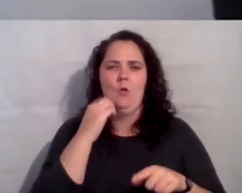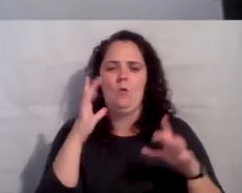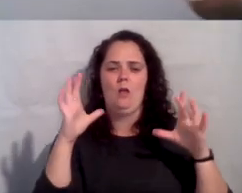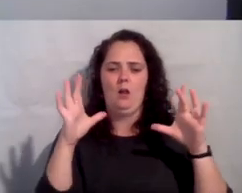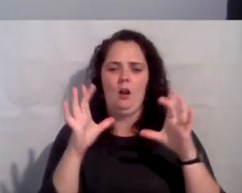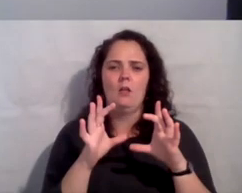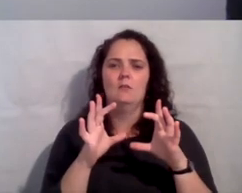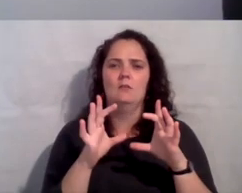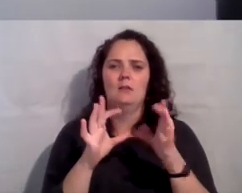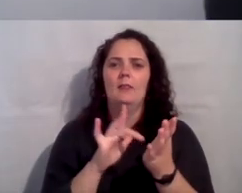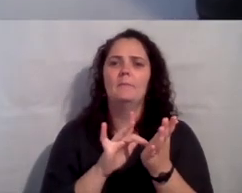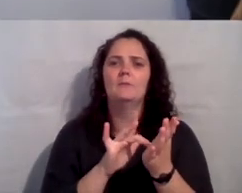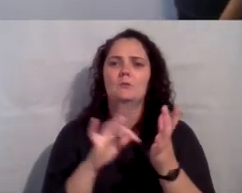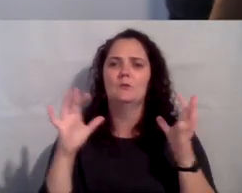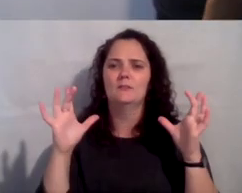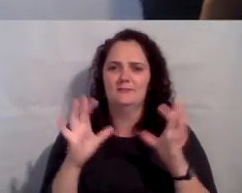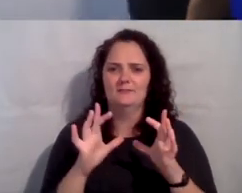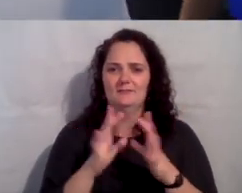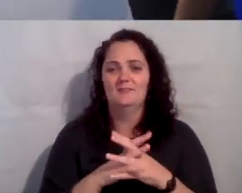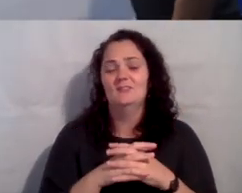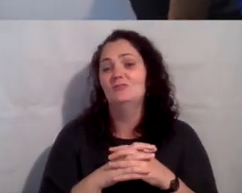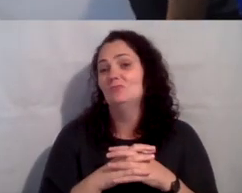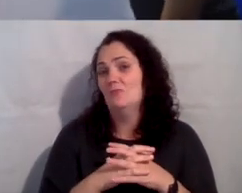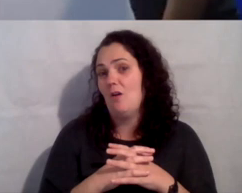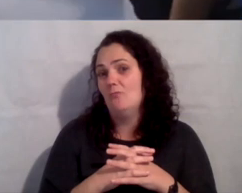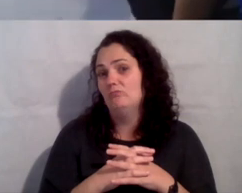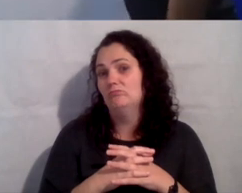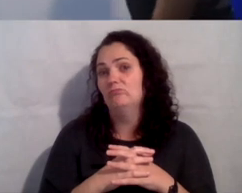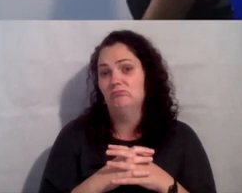of their sheet of paper and one way that you can defeat that is just give yourself